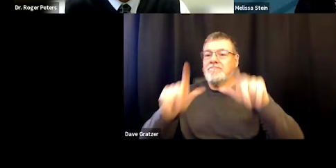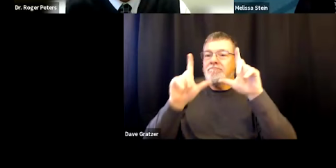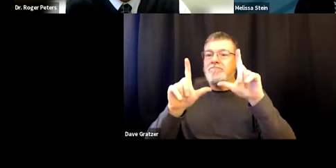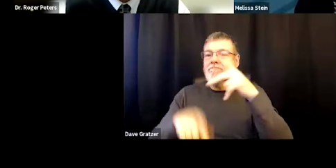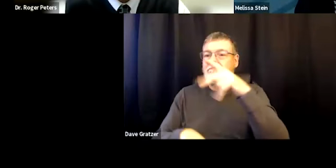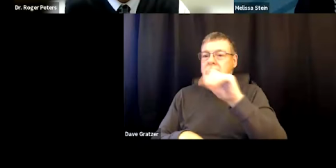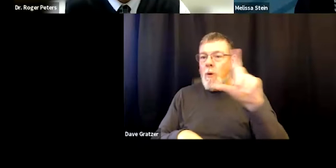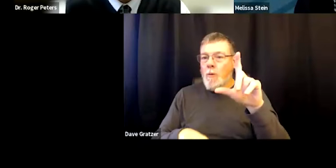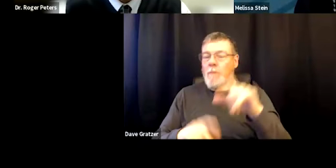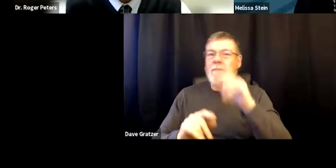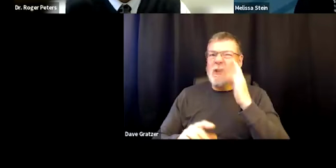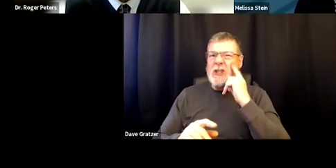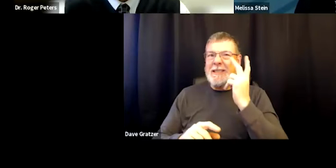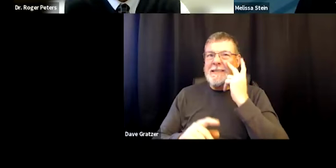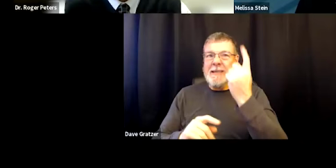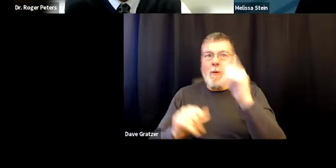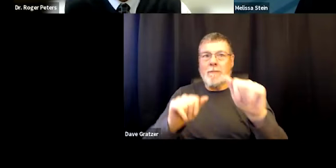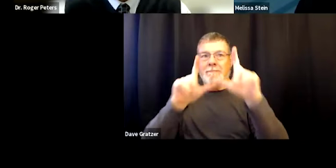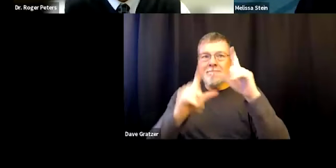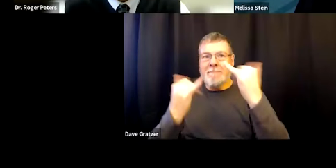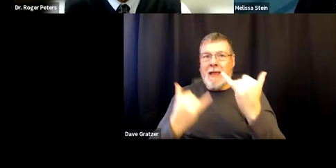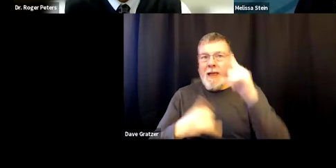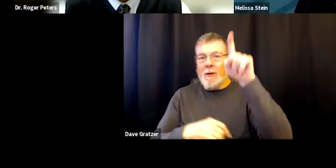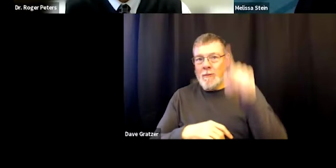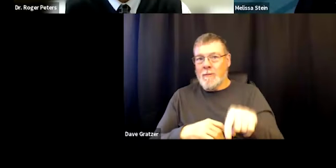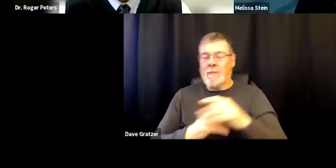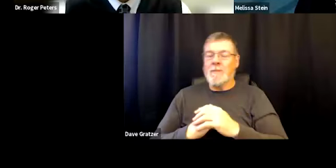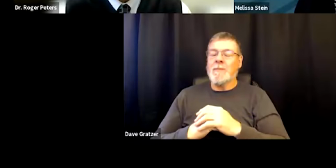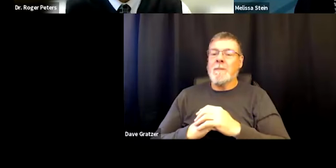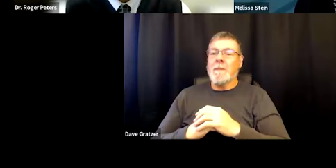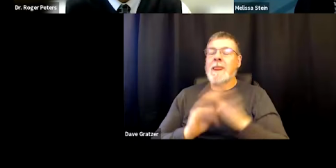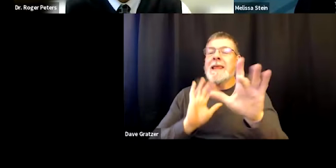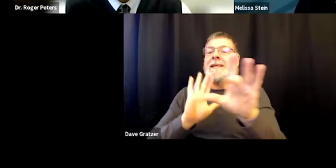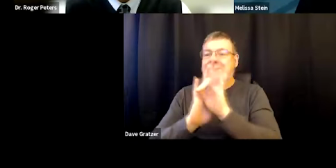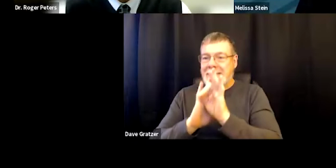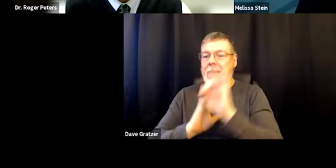You should have just seen one pop up on your screen right now. Just select and submit your responses